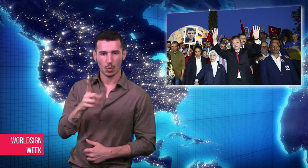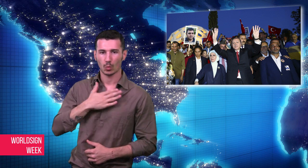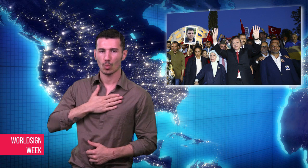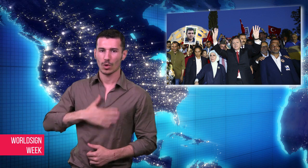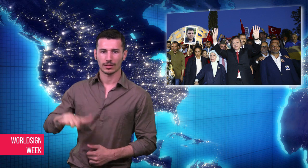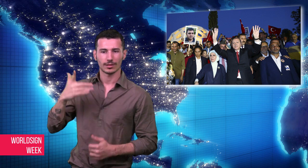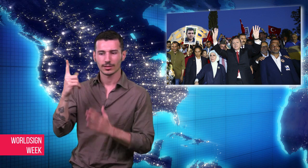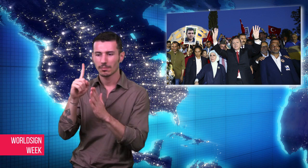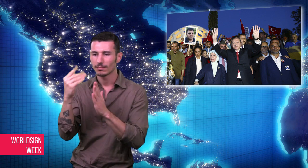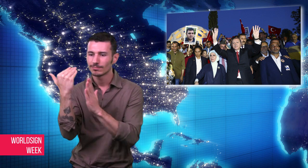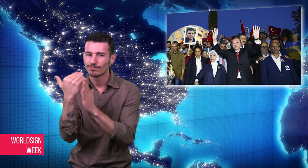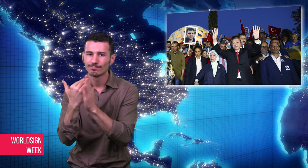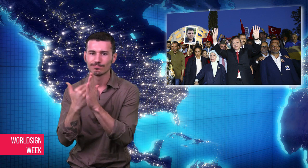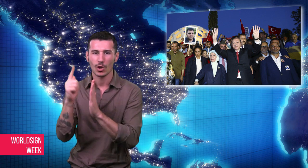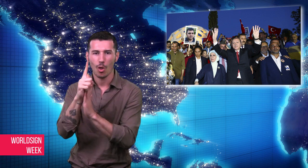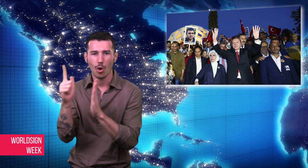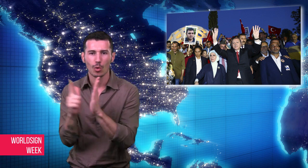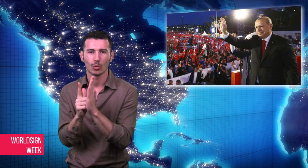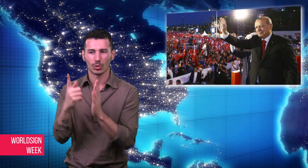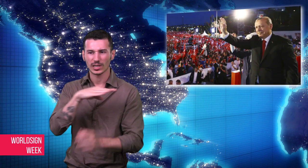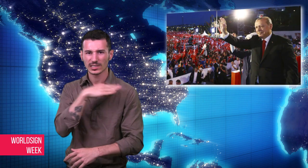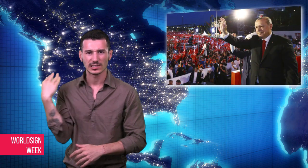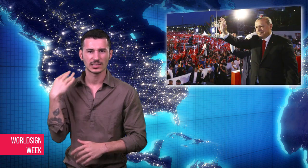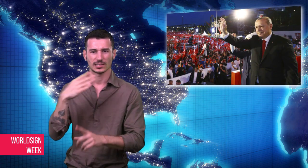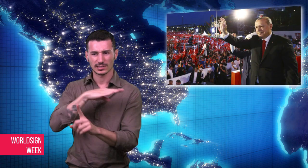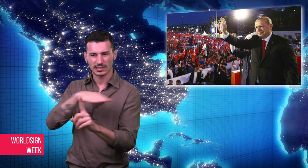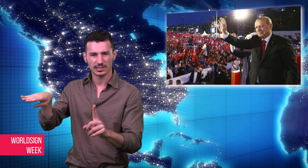government knew about the coup, and let